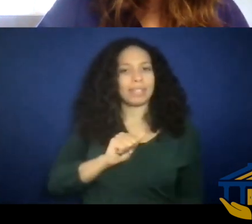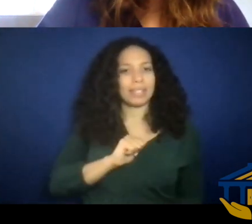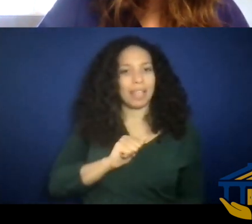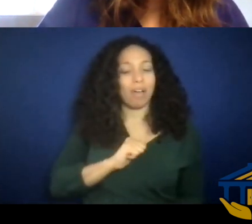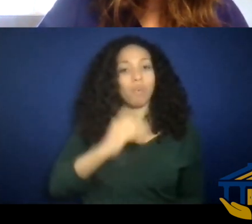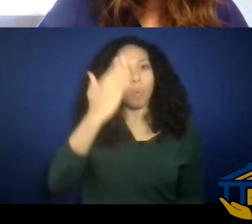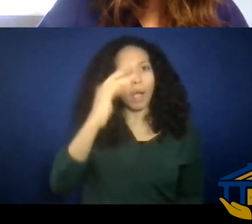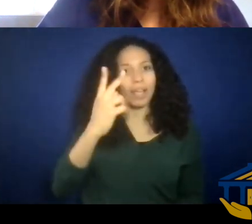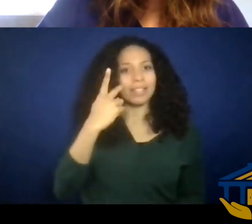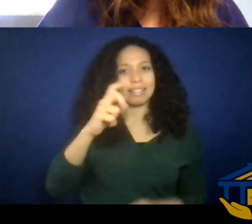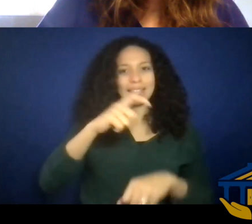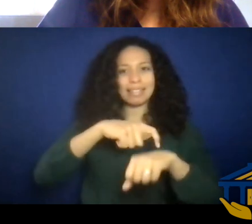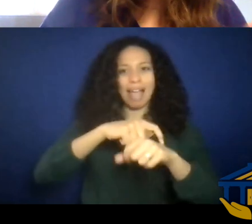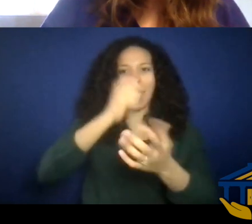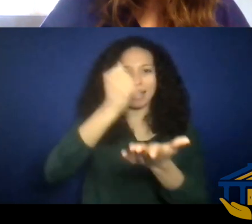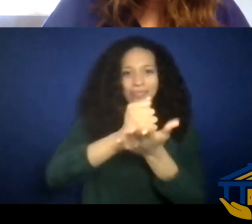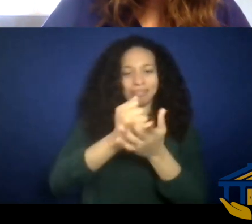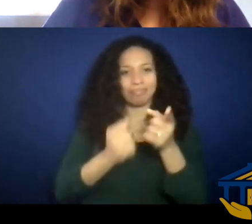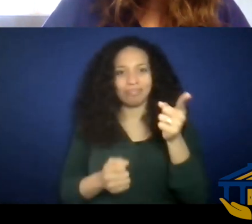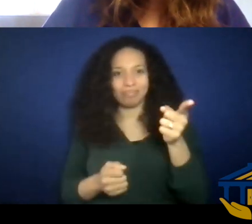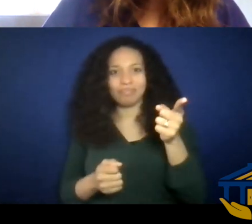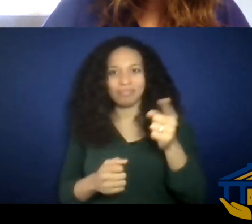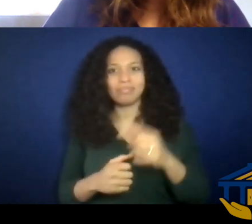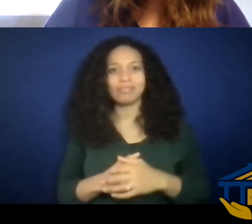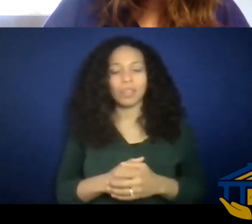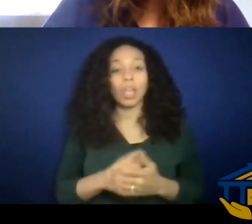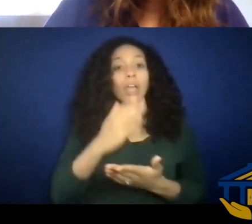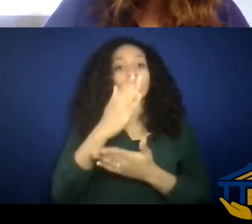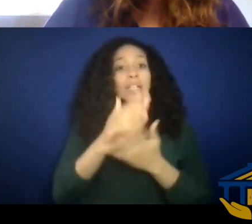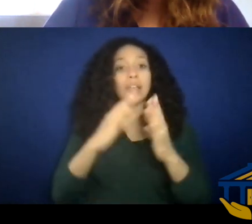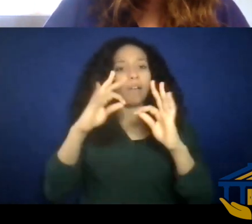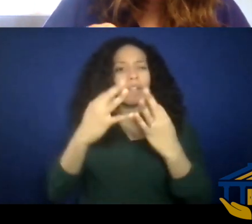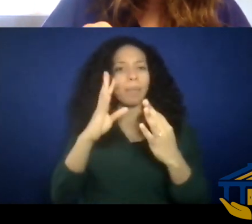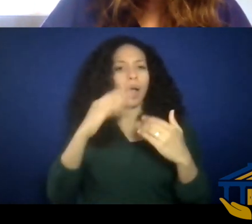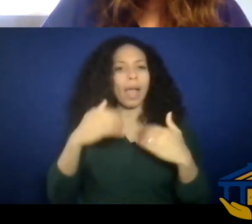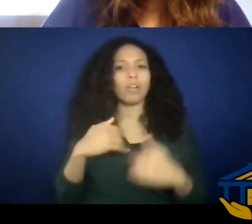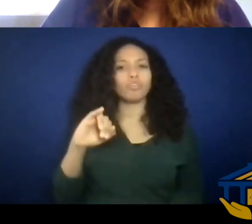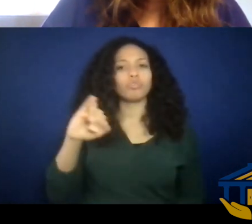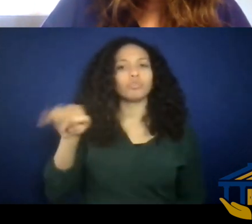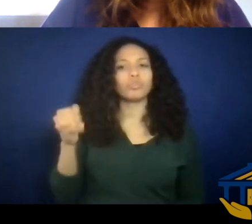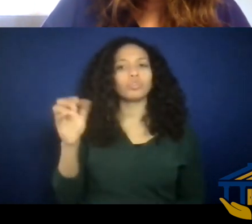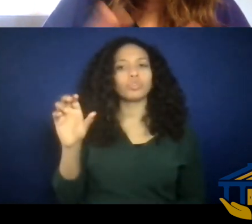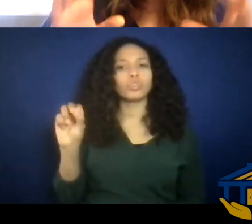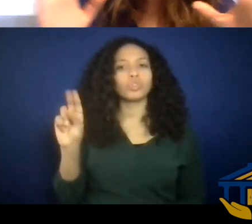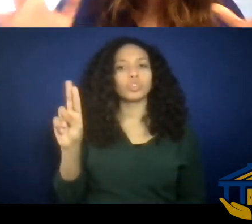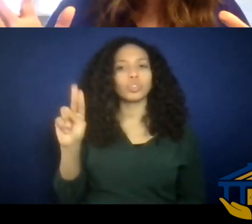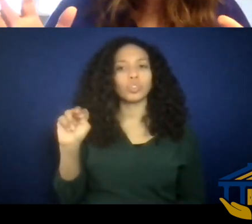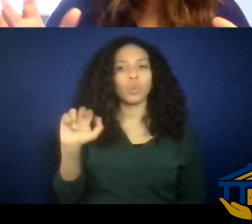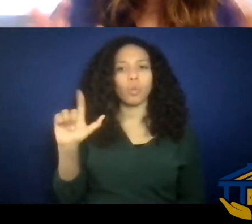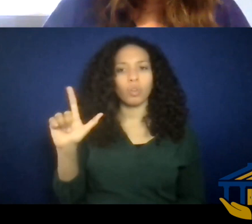So, even if some families keep a journal and they'll date it. But just your thoughts.